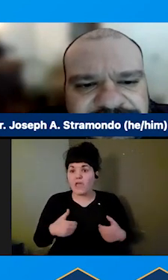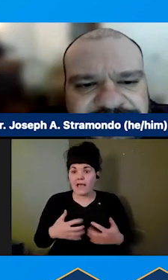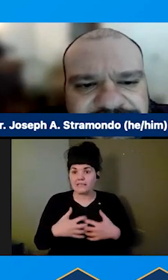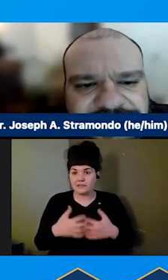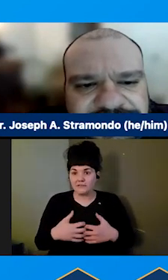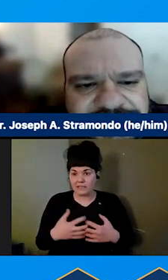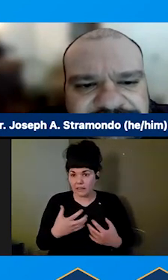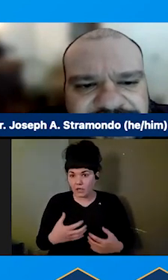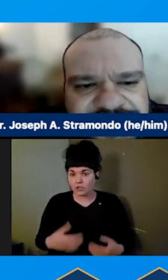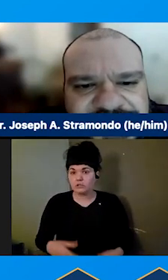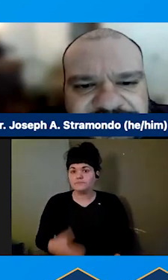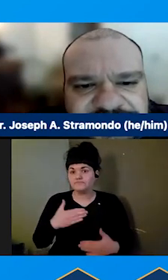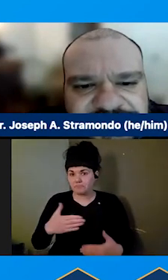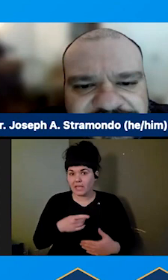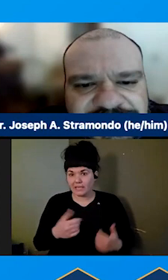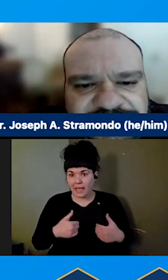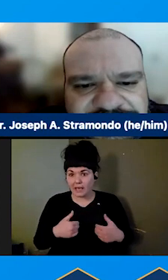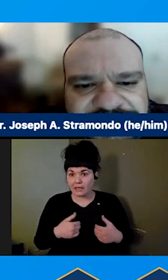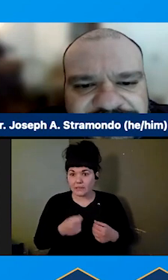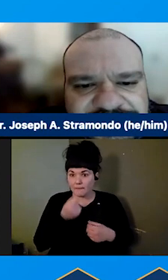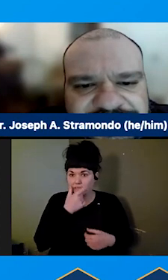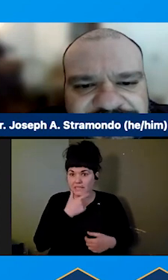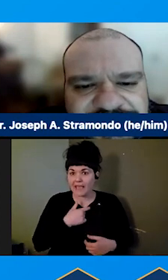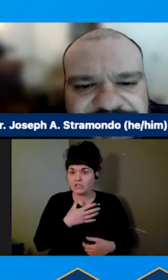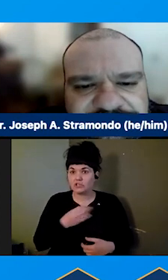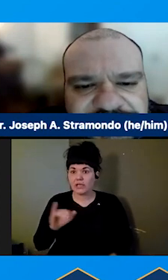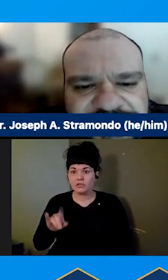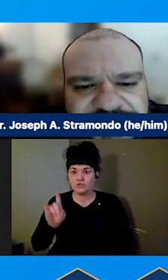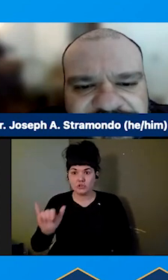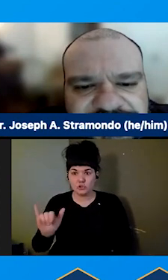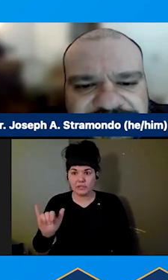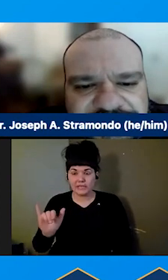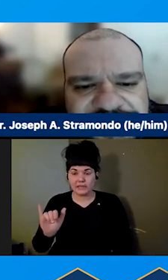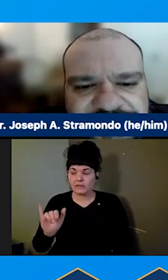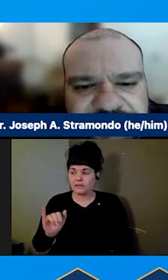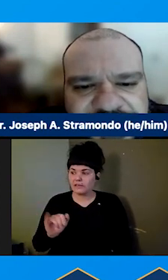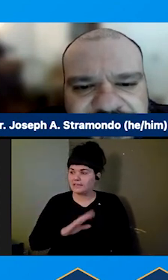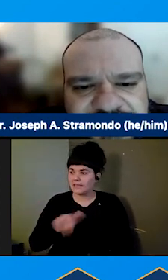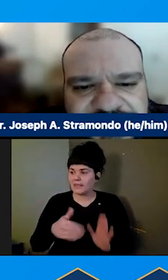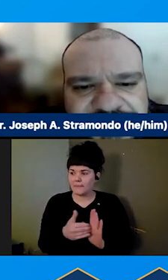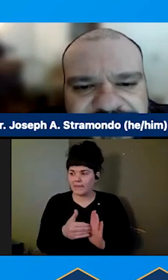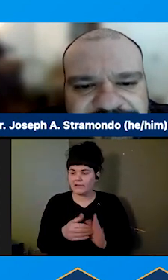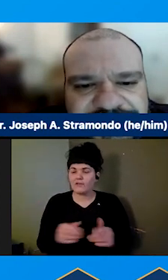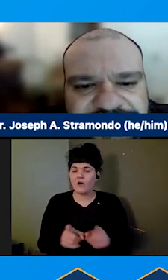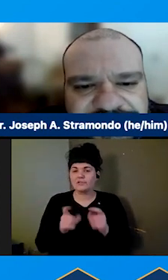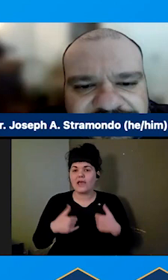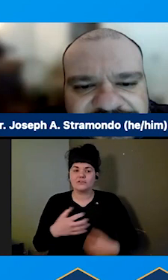with his ventilator with a mustache. And Judy is in the middle also in a power chair in